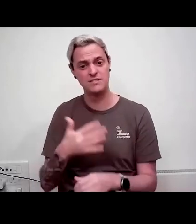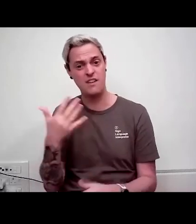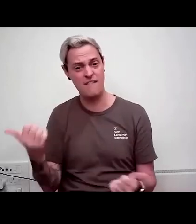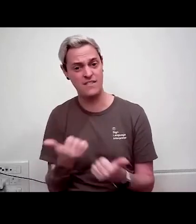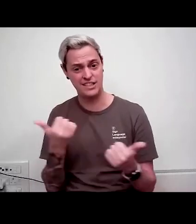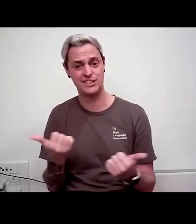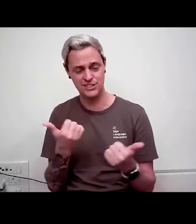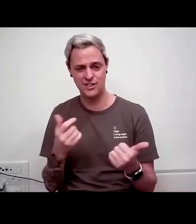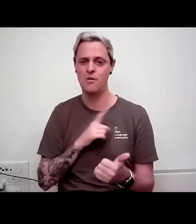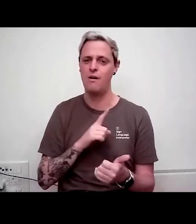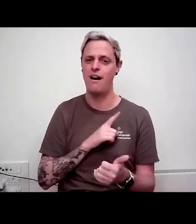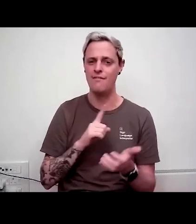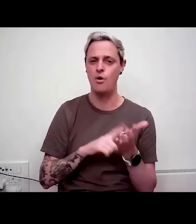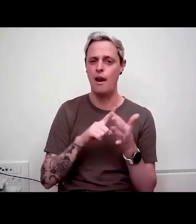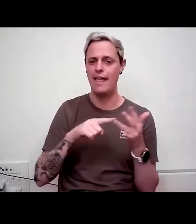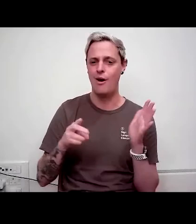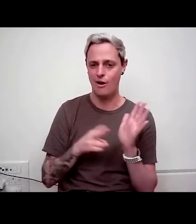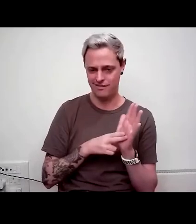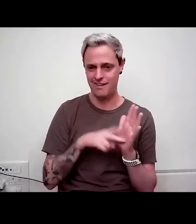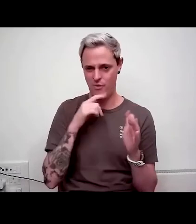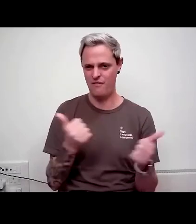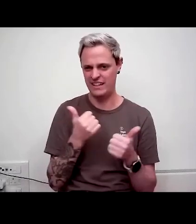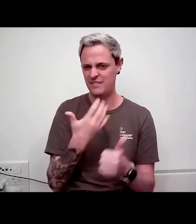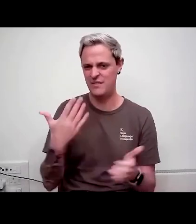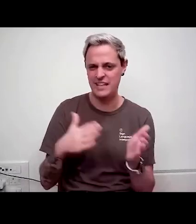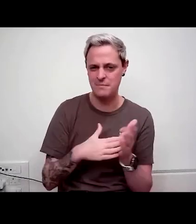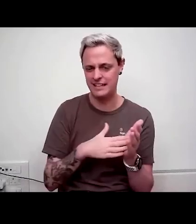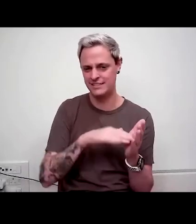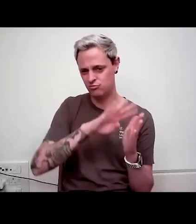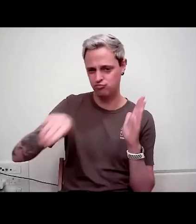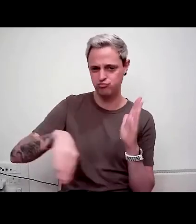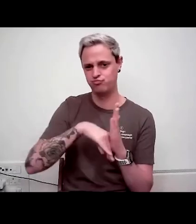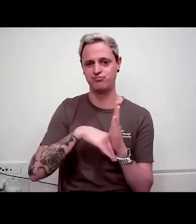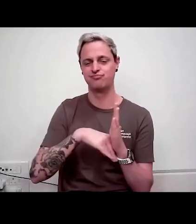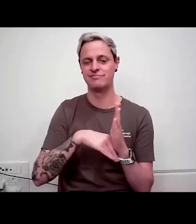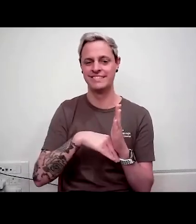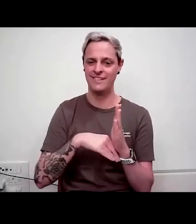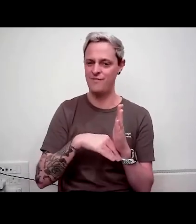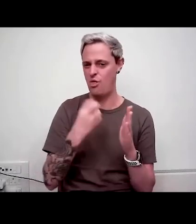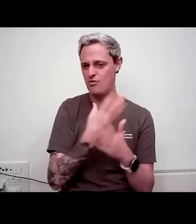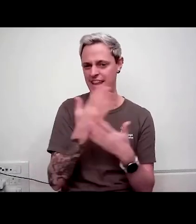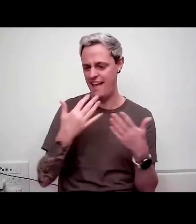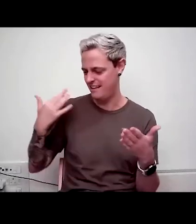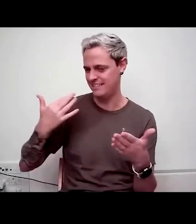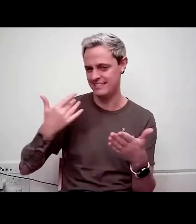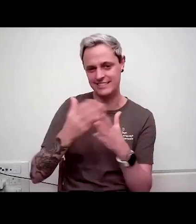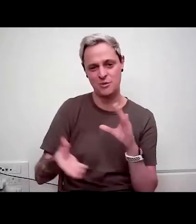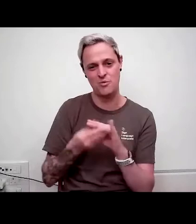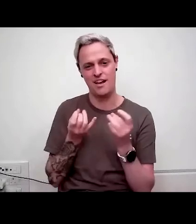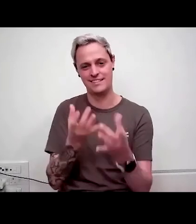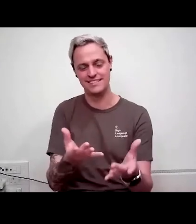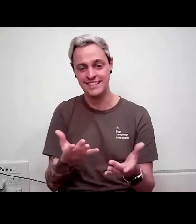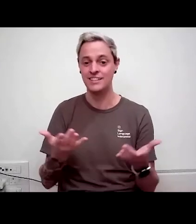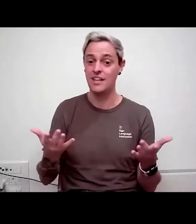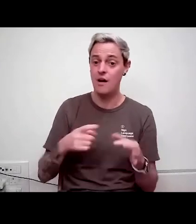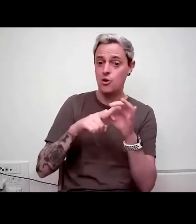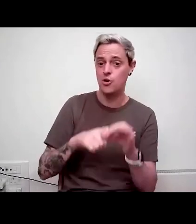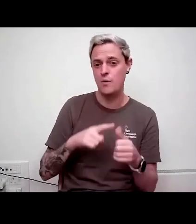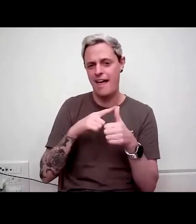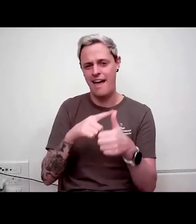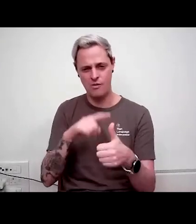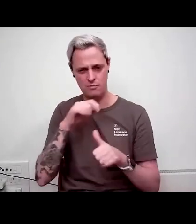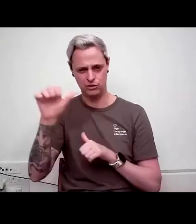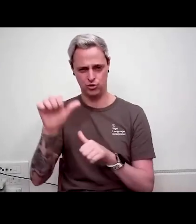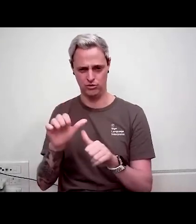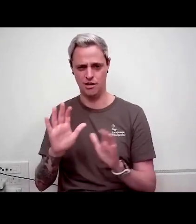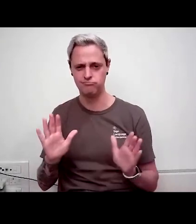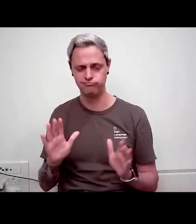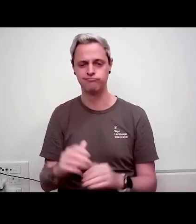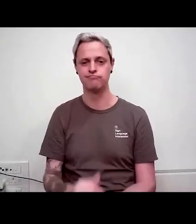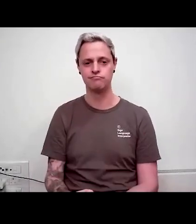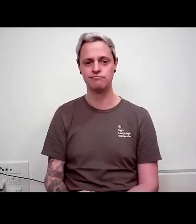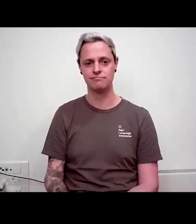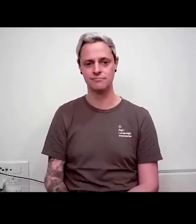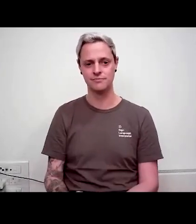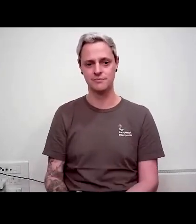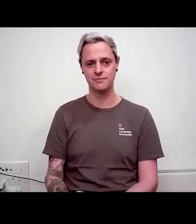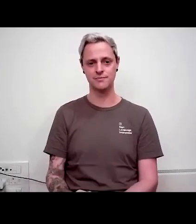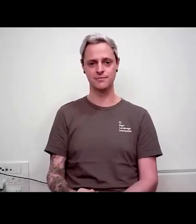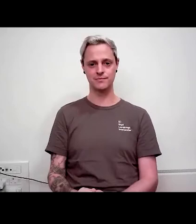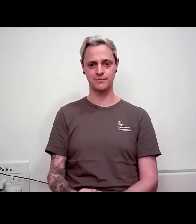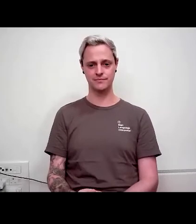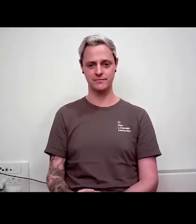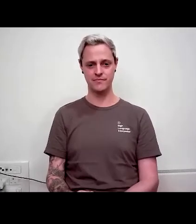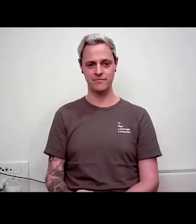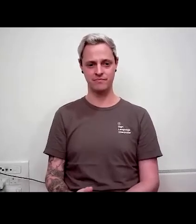because Léon wants to spend 15 minutes wrapping up the last three days of the conference, so our Q&A will be slightly shorter than the previous panel sessions.